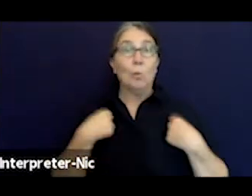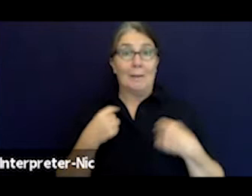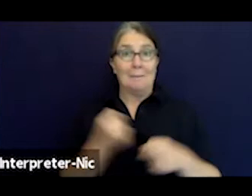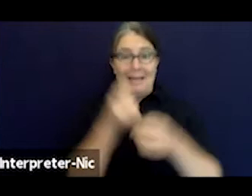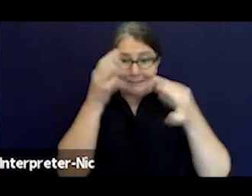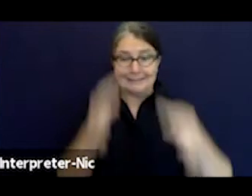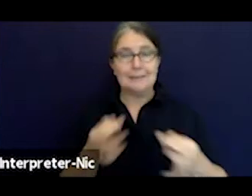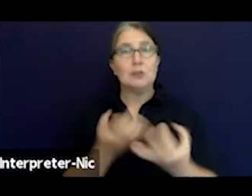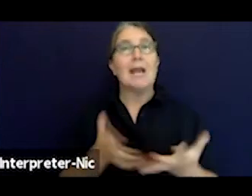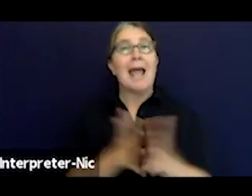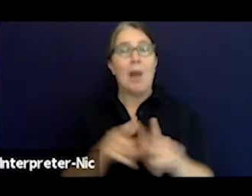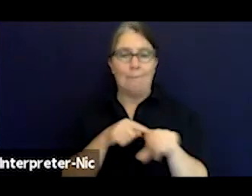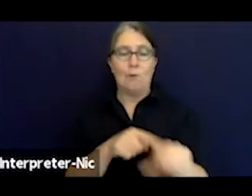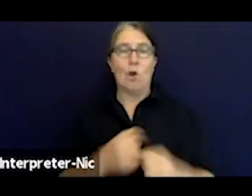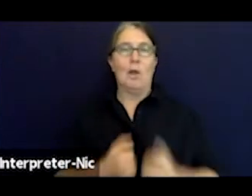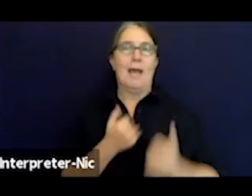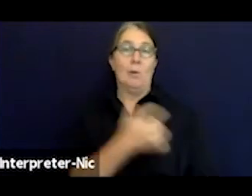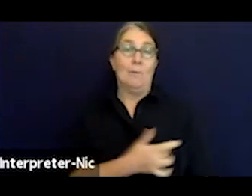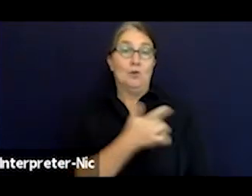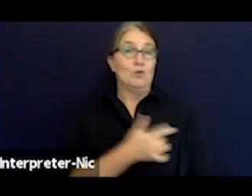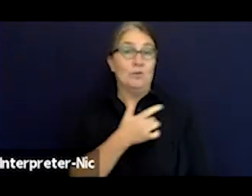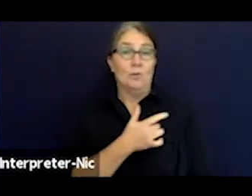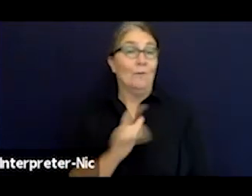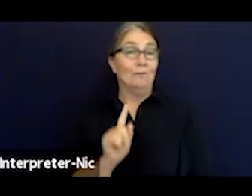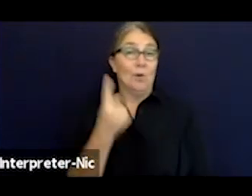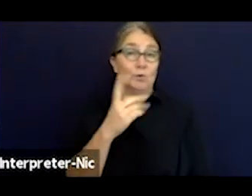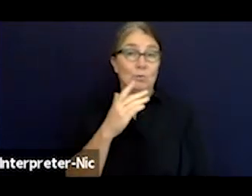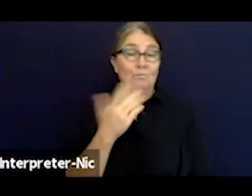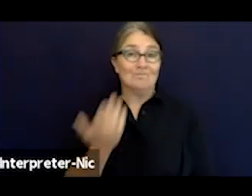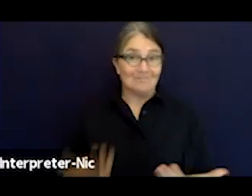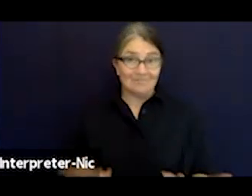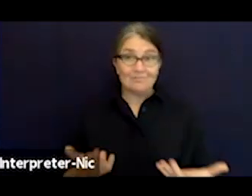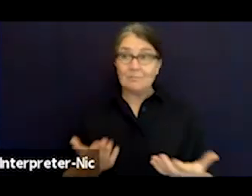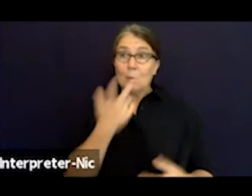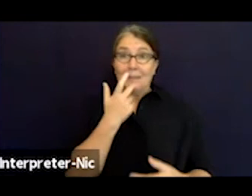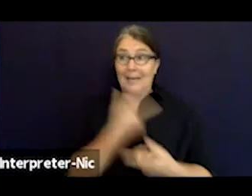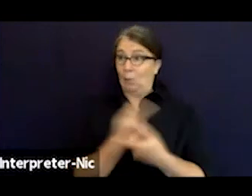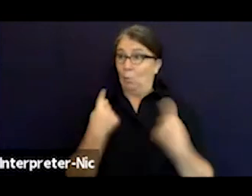first. When we, as disability officers, talk with our colleagues,